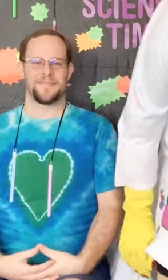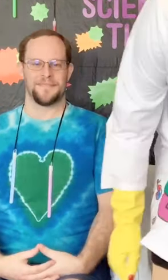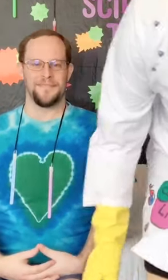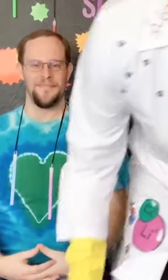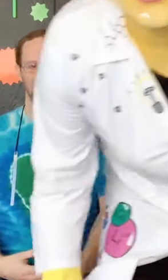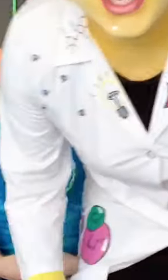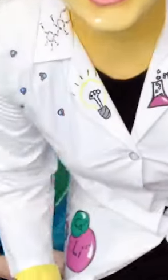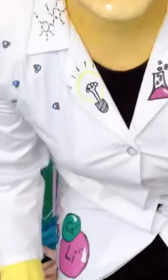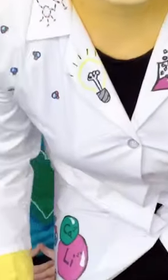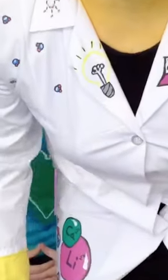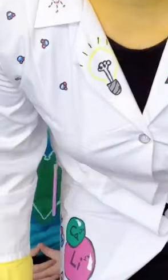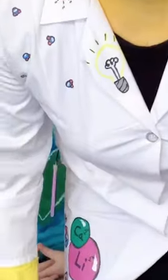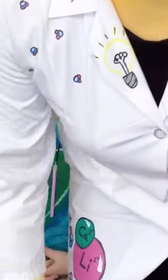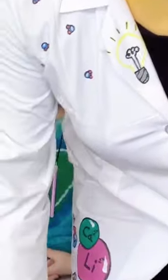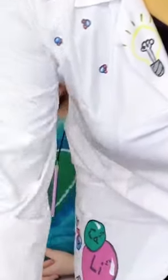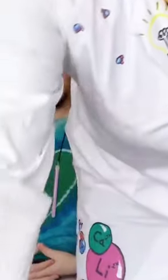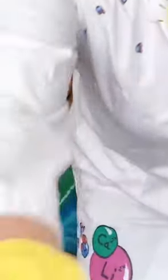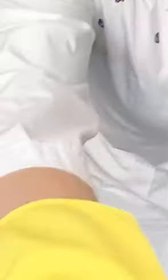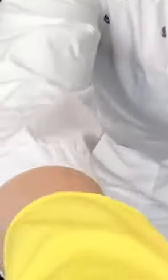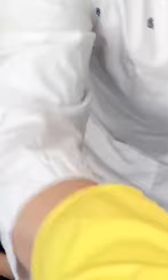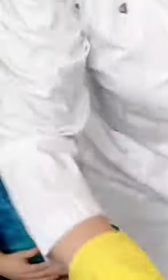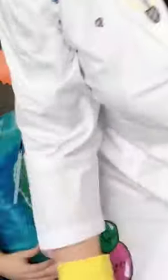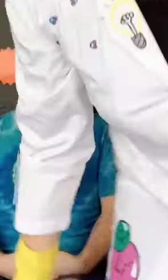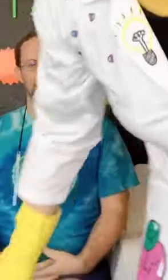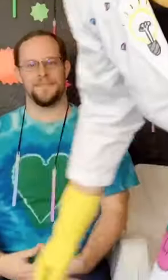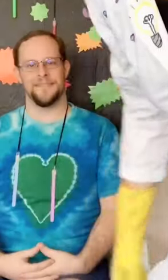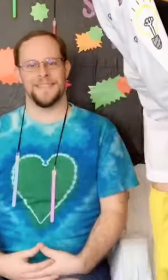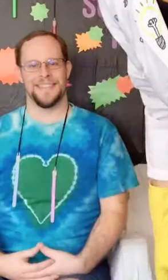This is at Reading Time with the Queens studios! Oh, see my Baba said